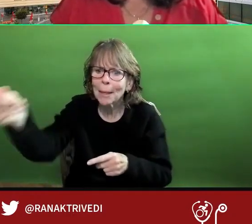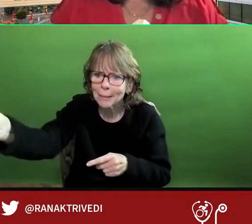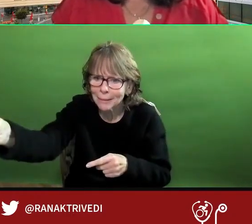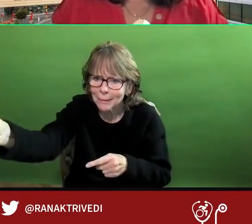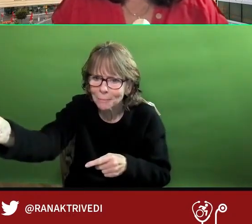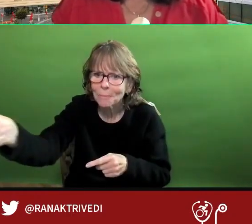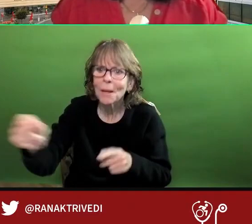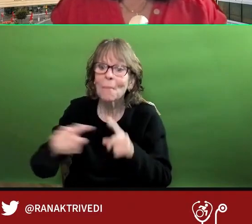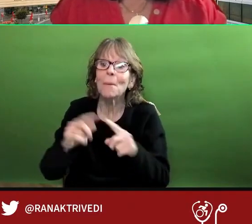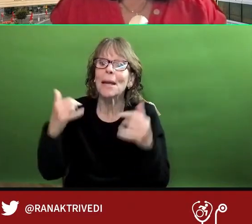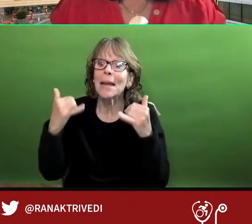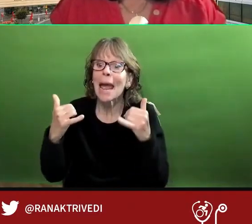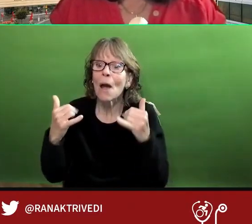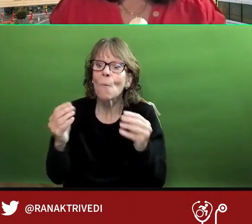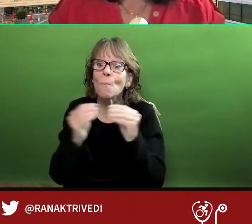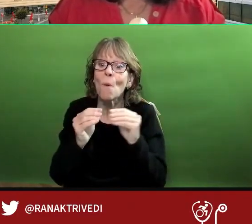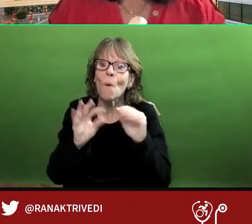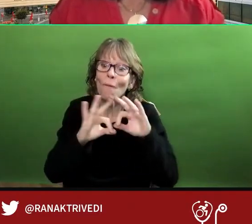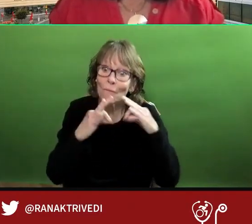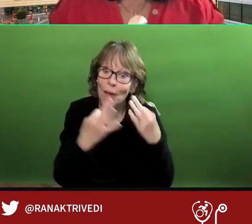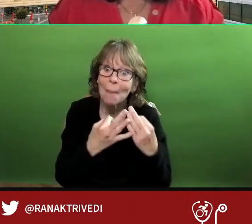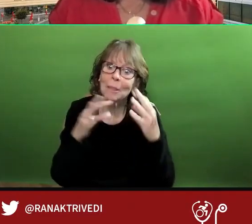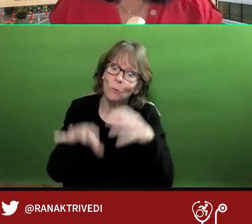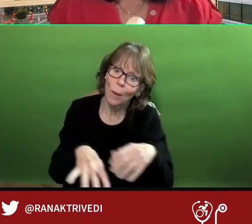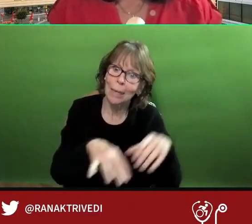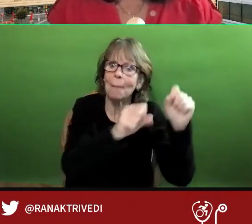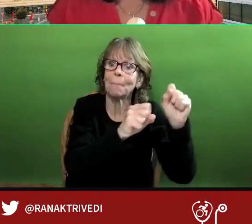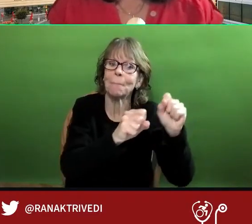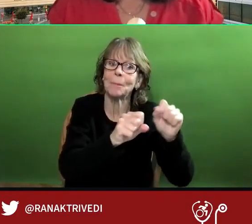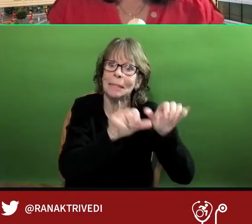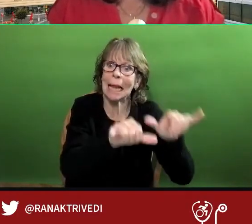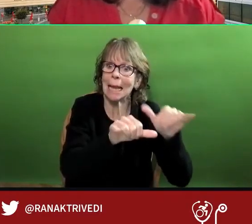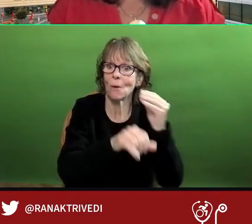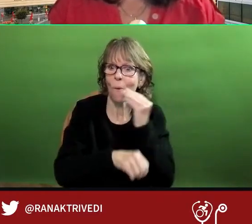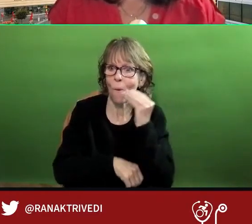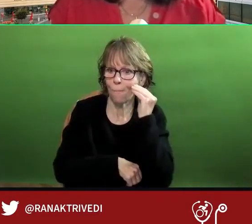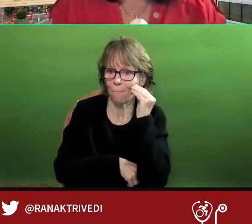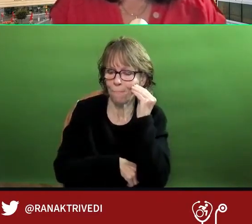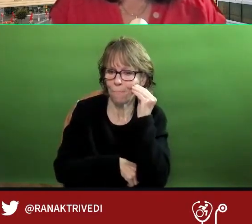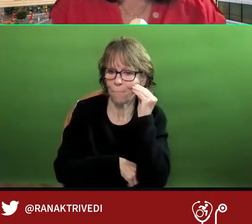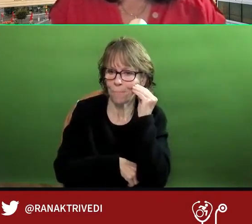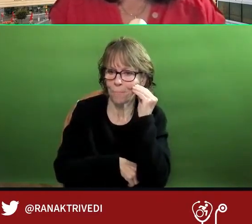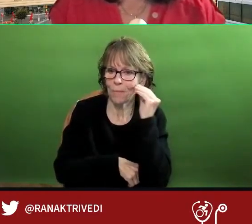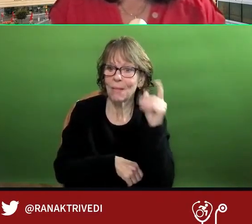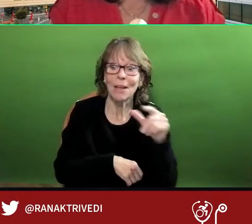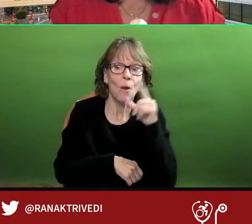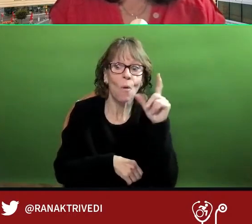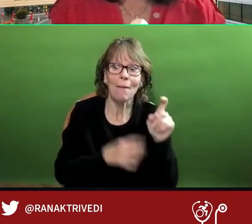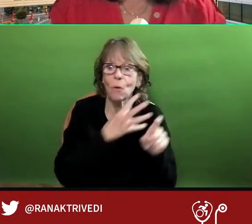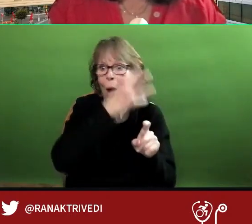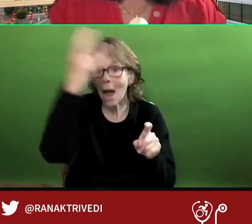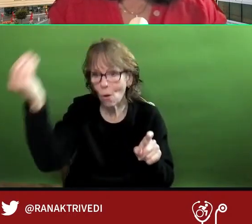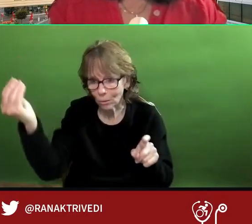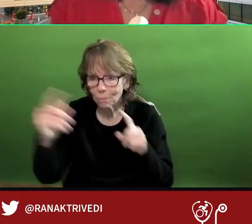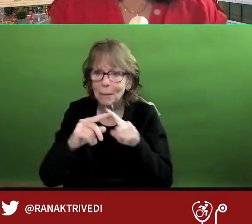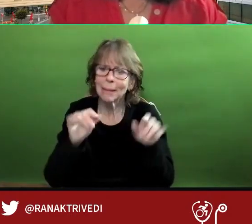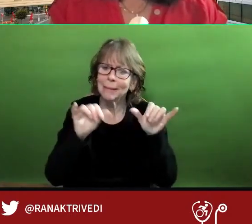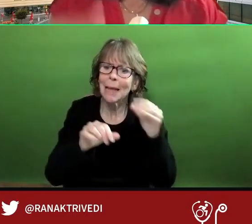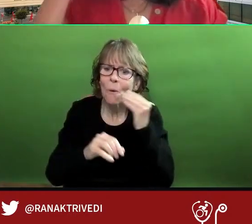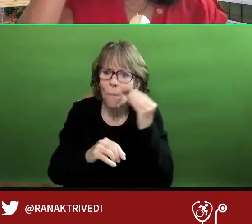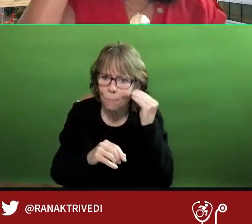and homes to do this at home so that caregivers are for health care benefits.